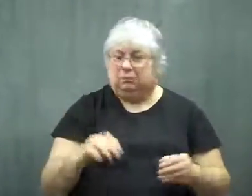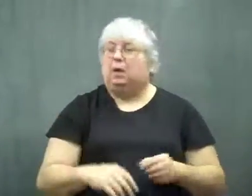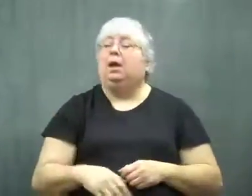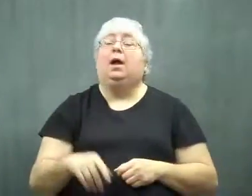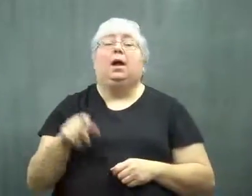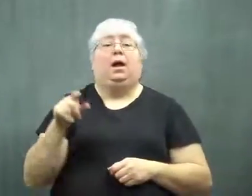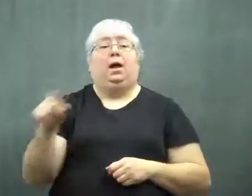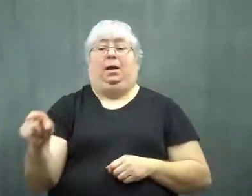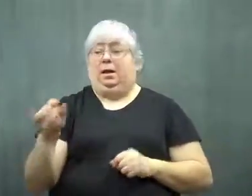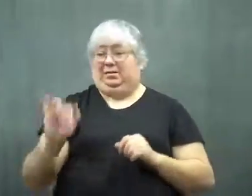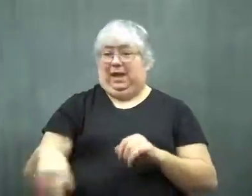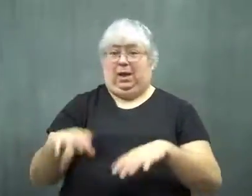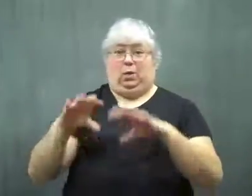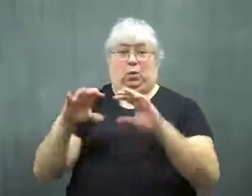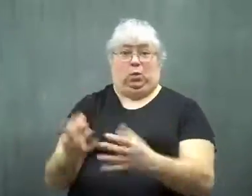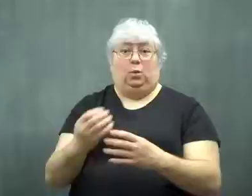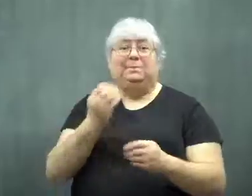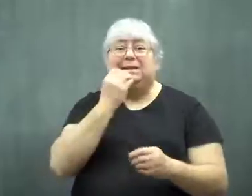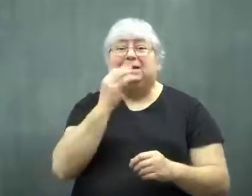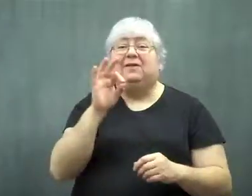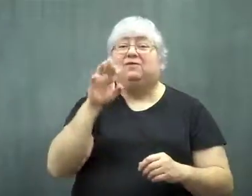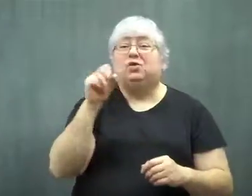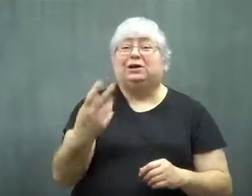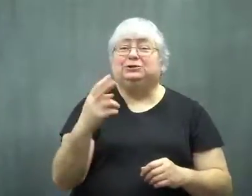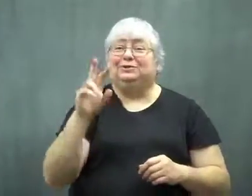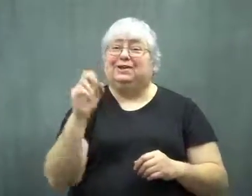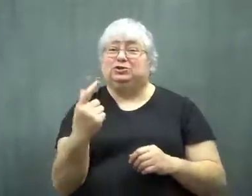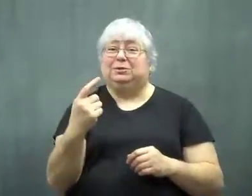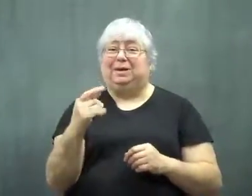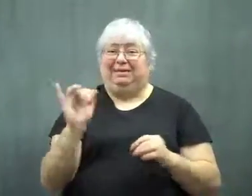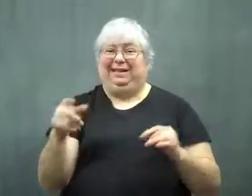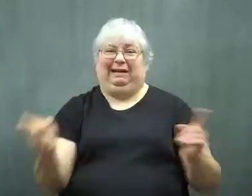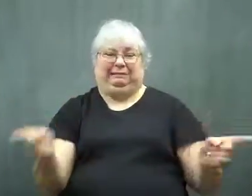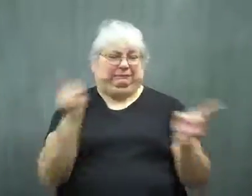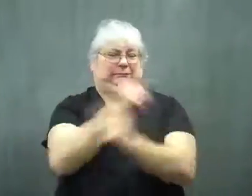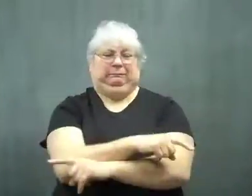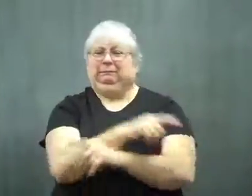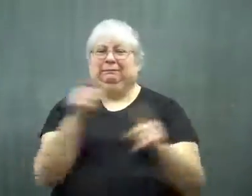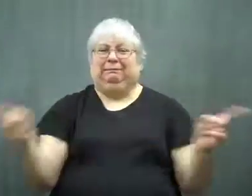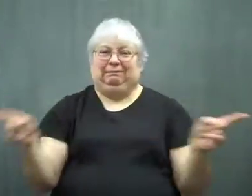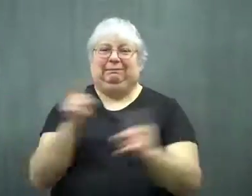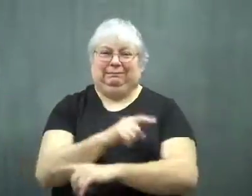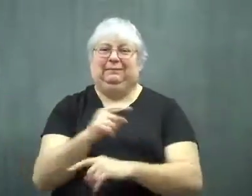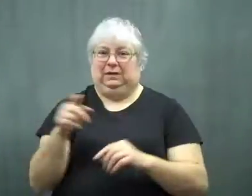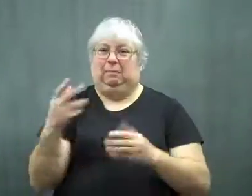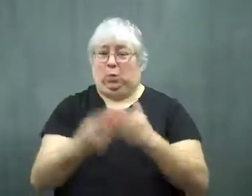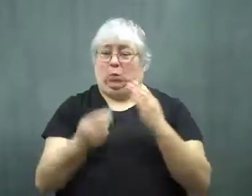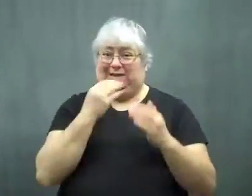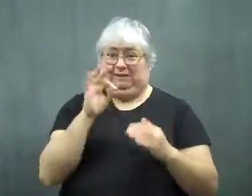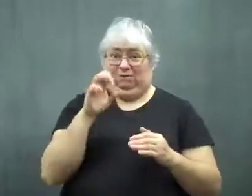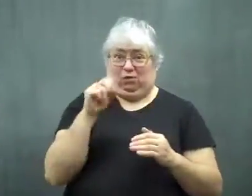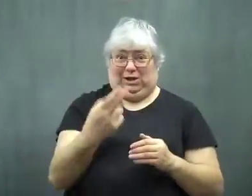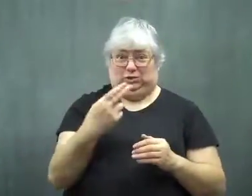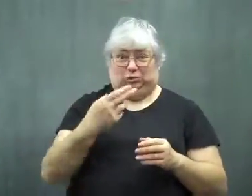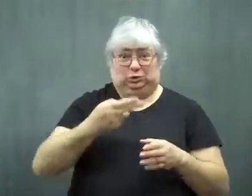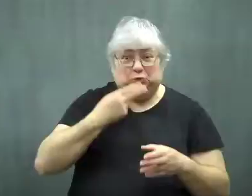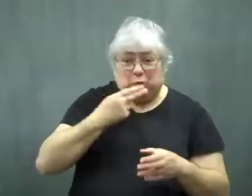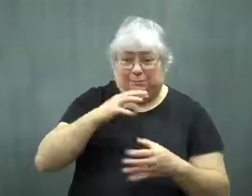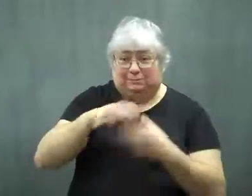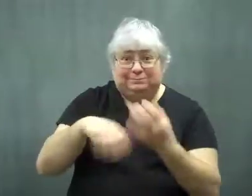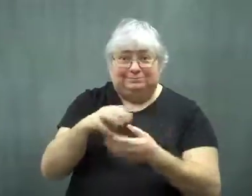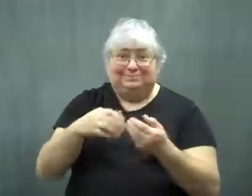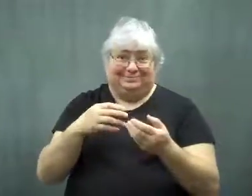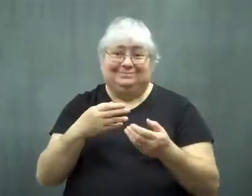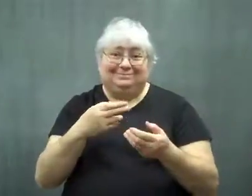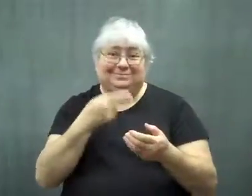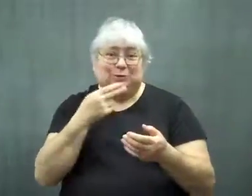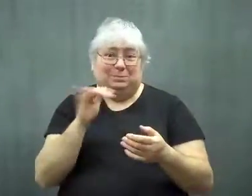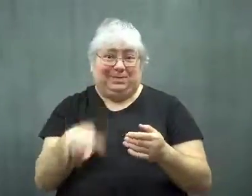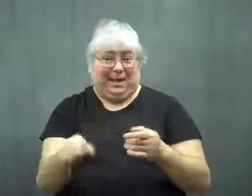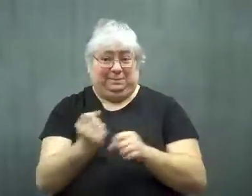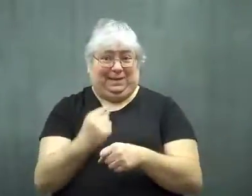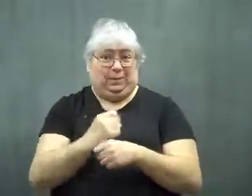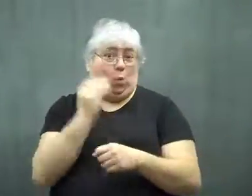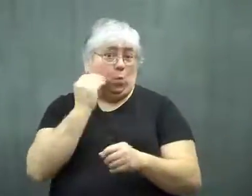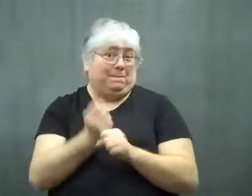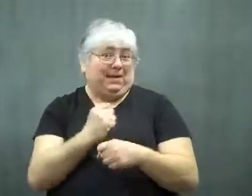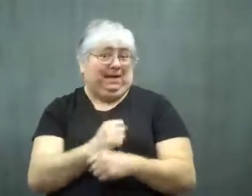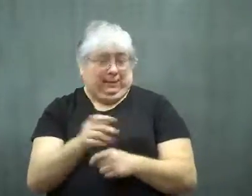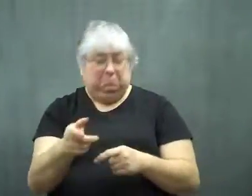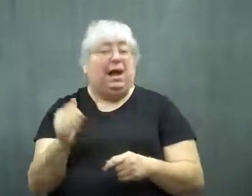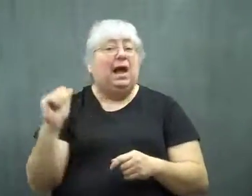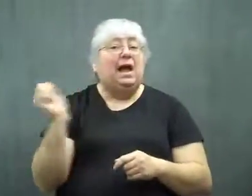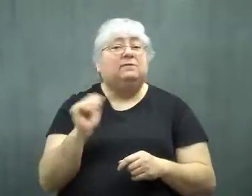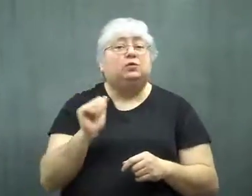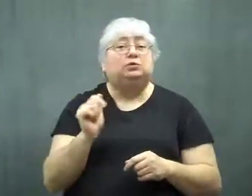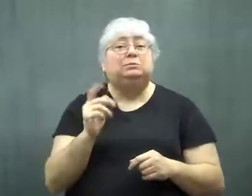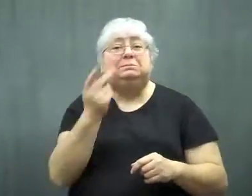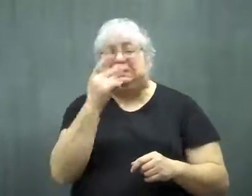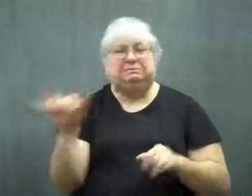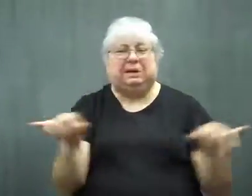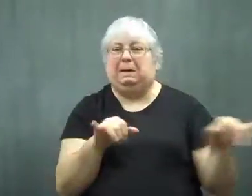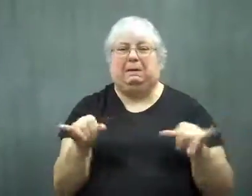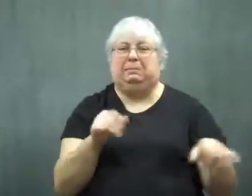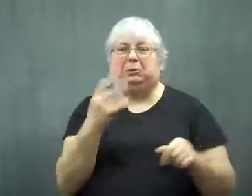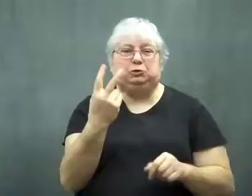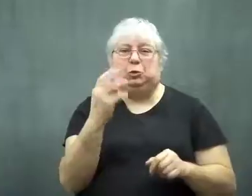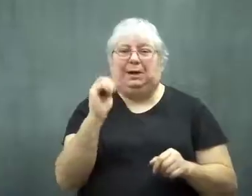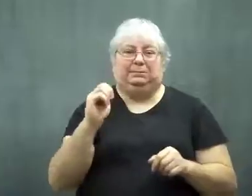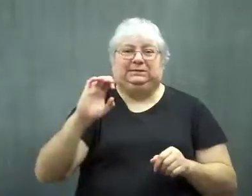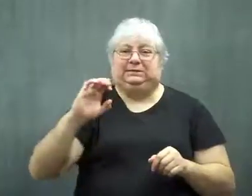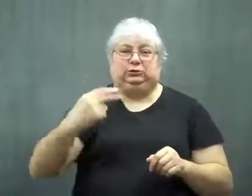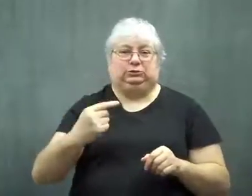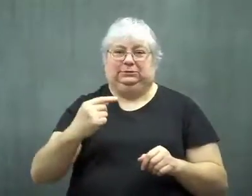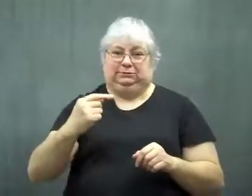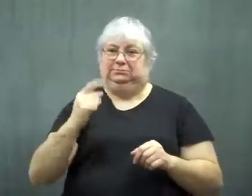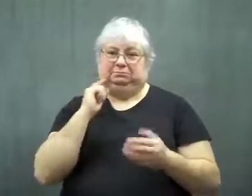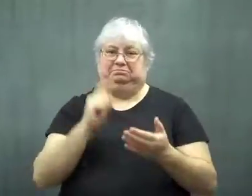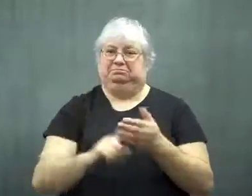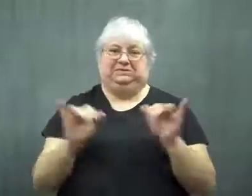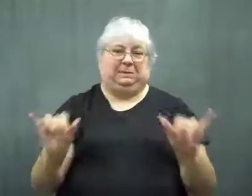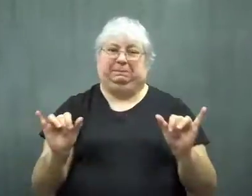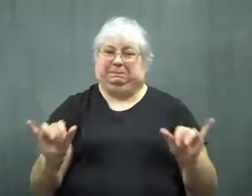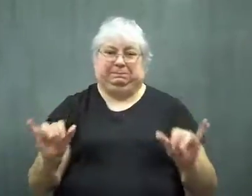The groups that ate the fresh, homemade soup, averaged that much, 2 mcg of BPA.